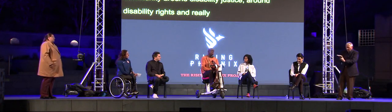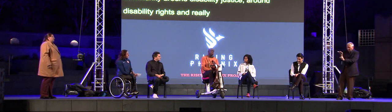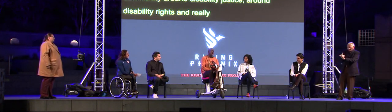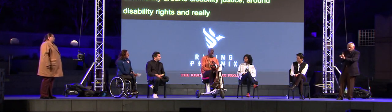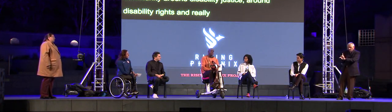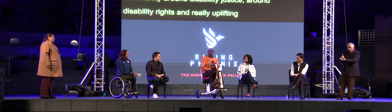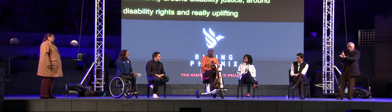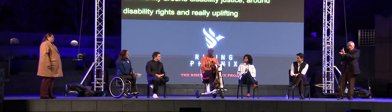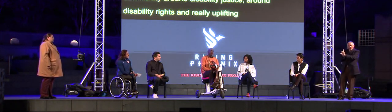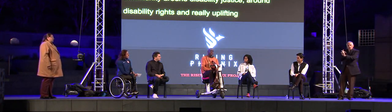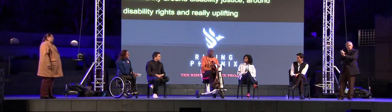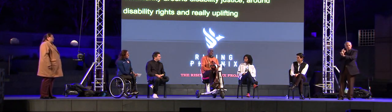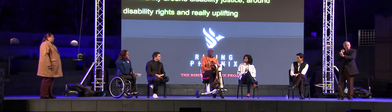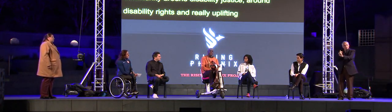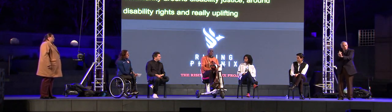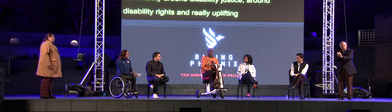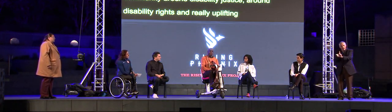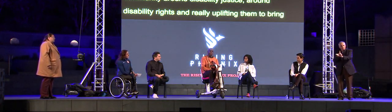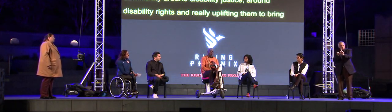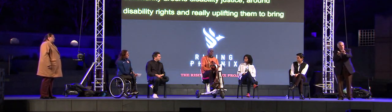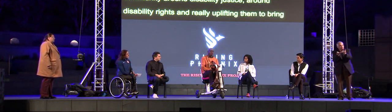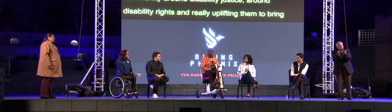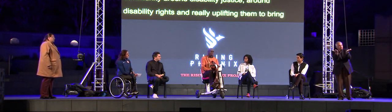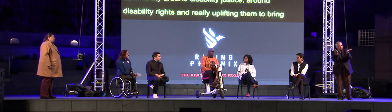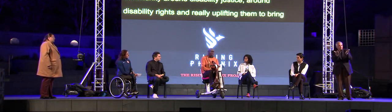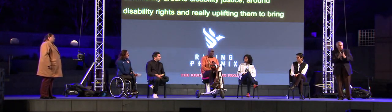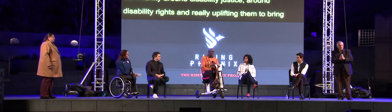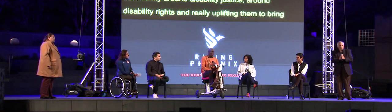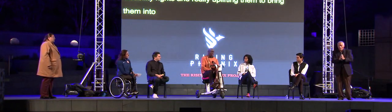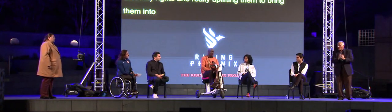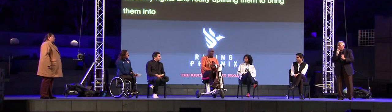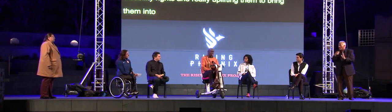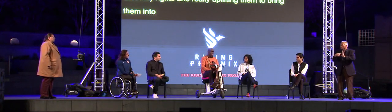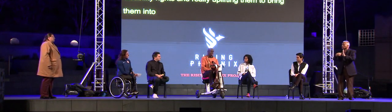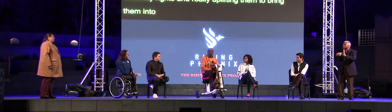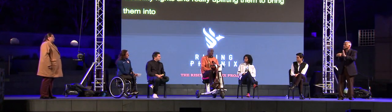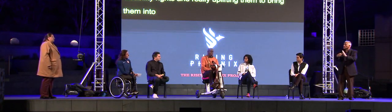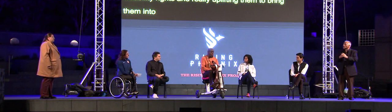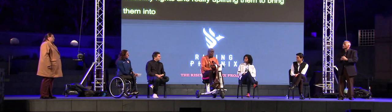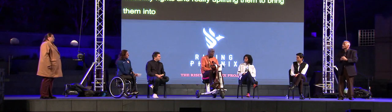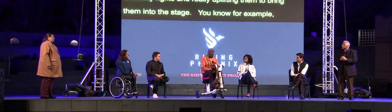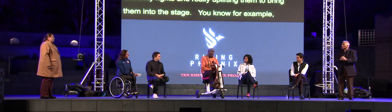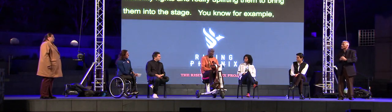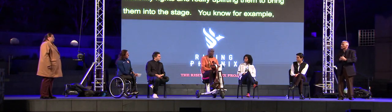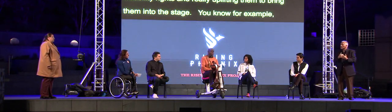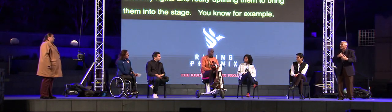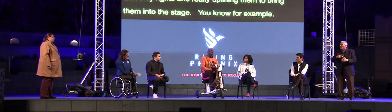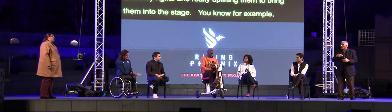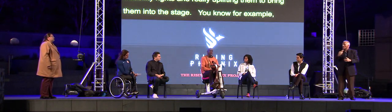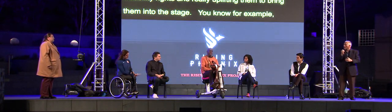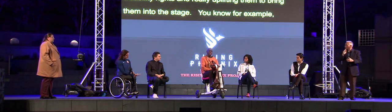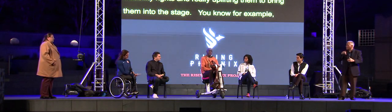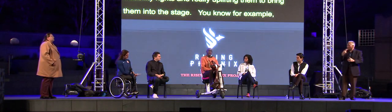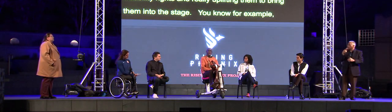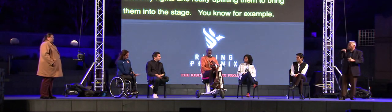to bring them to another stage. For example, Krip Hop is starting